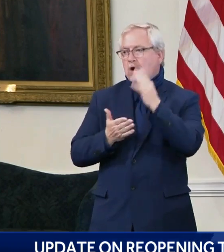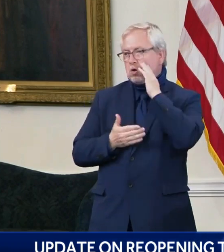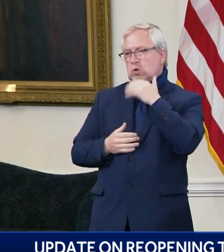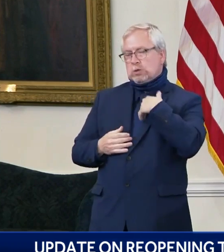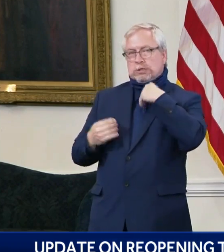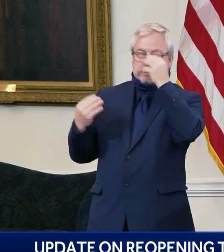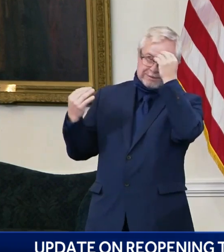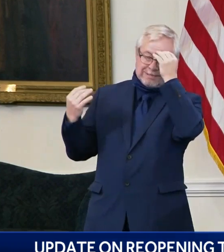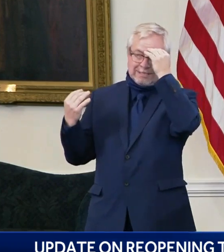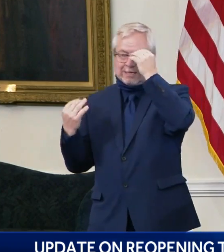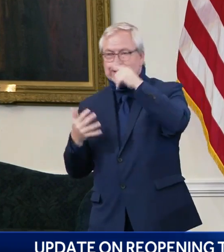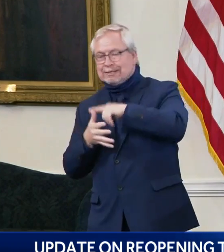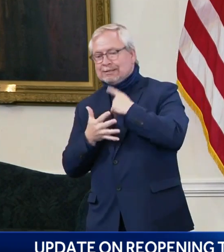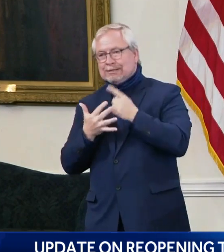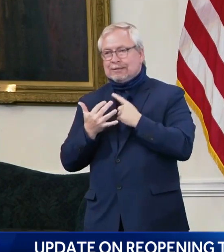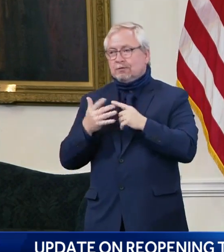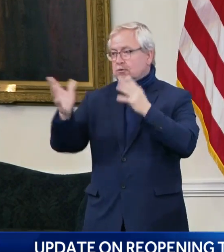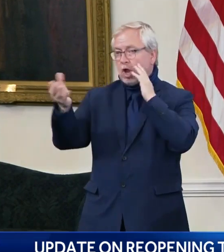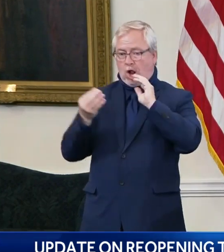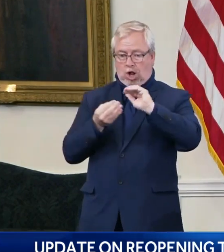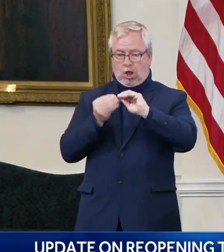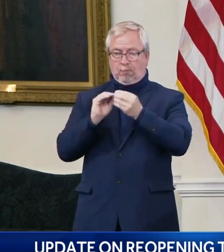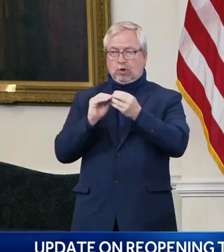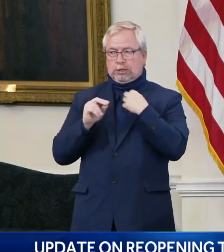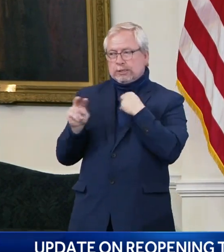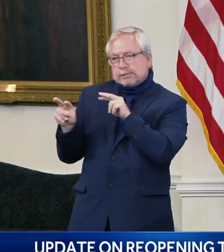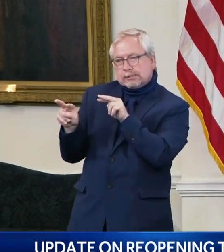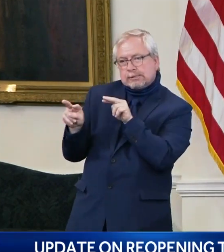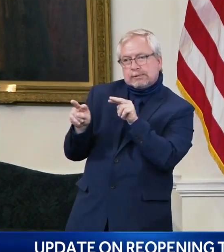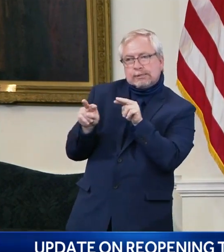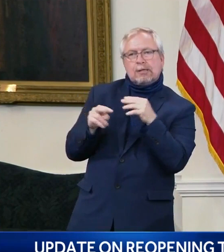IT IS PART OF OUR PLAN THAT WE ROLLED OUT ABOUT THREE WEEKS AGO.